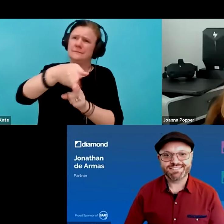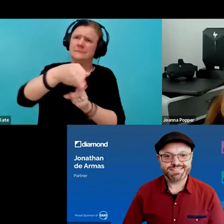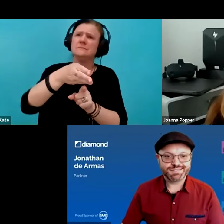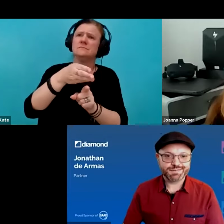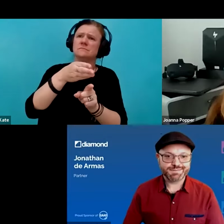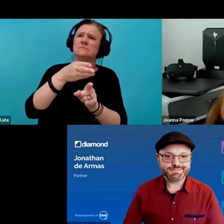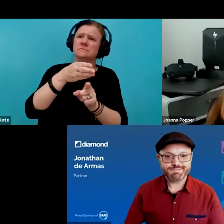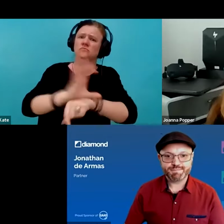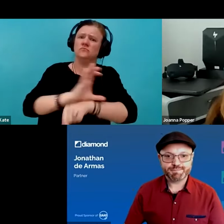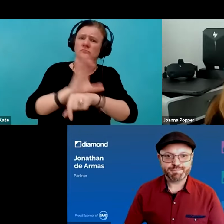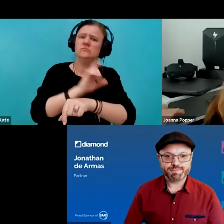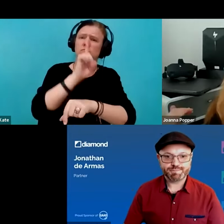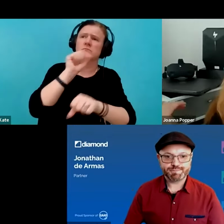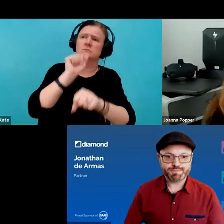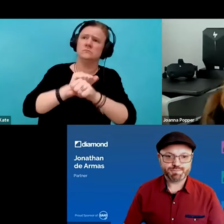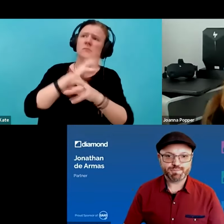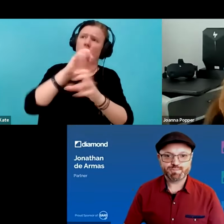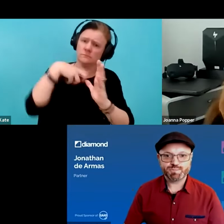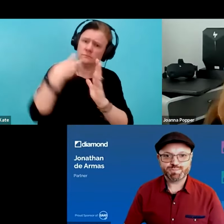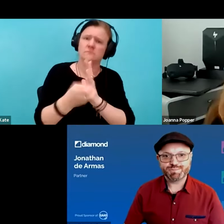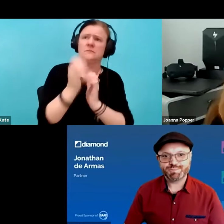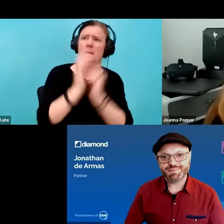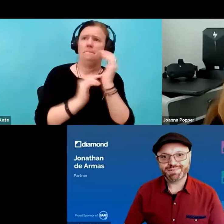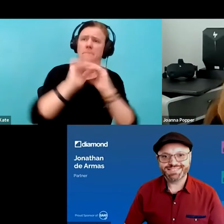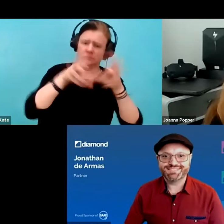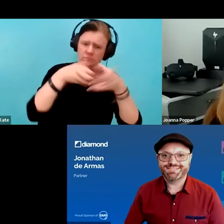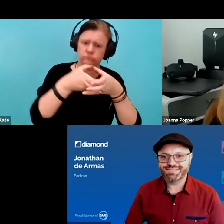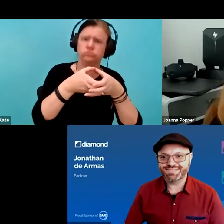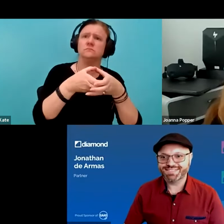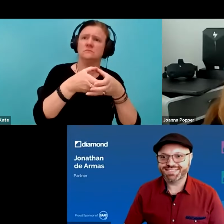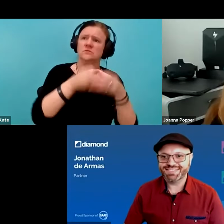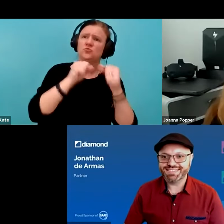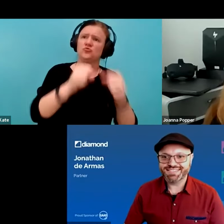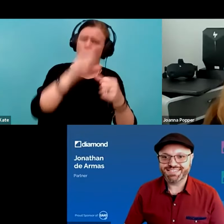Of the group that was going to build this future, I believe that the impact of media